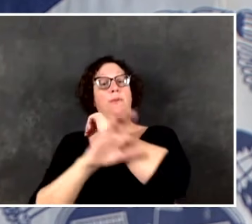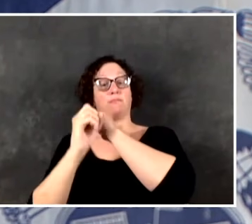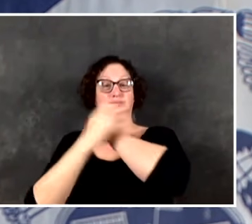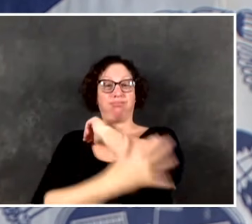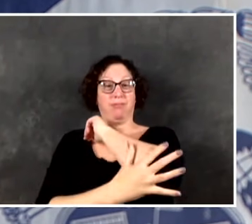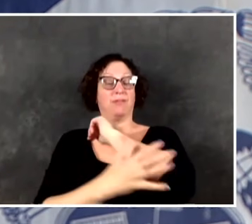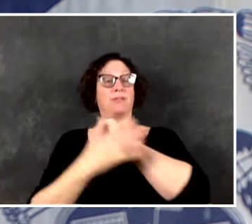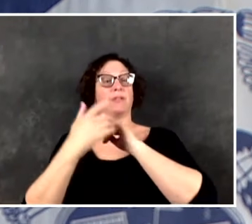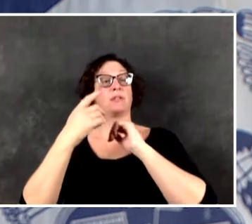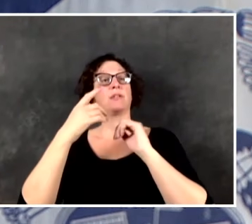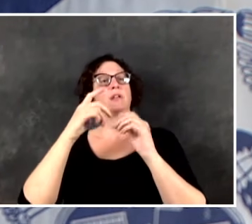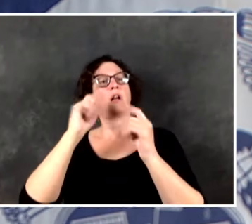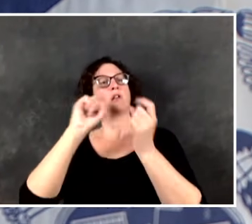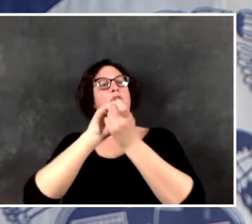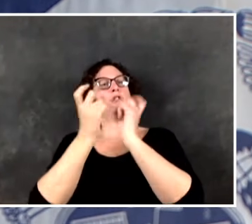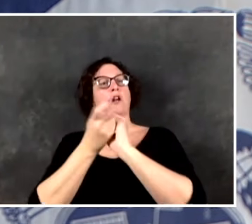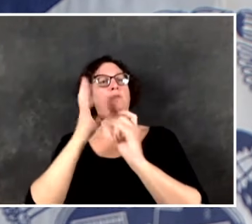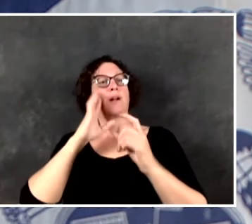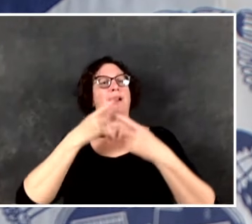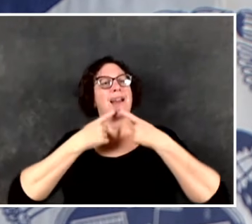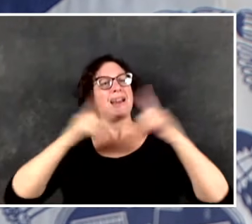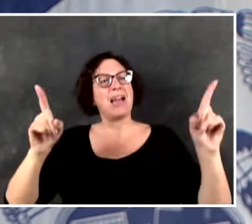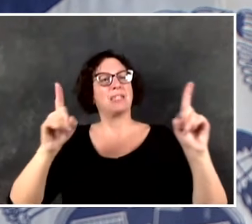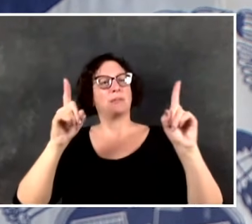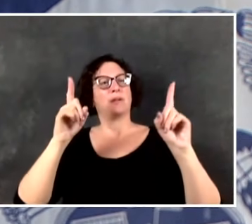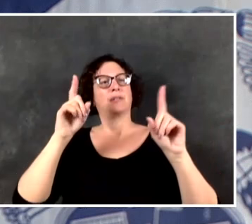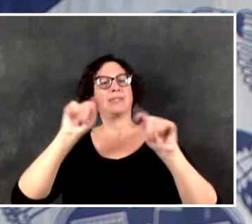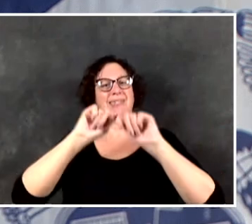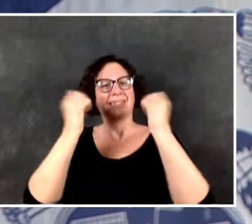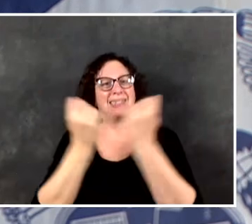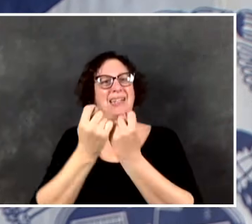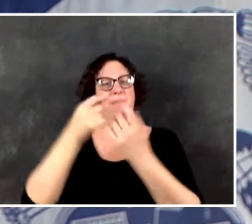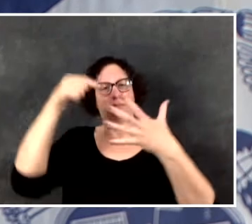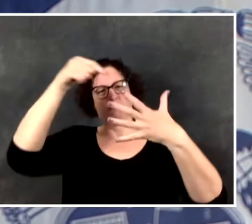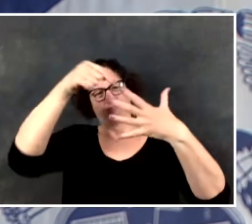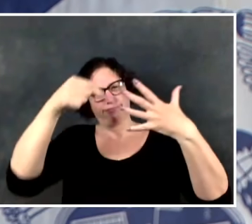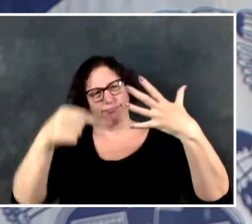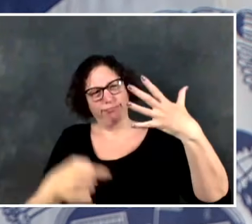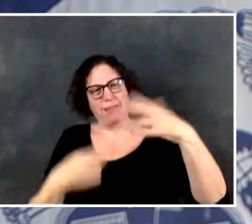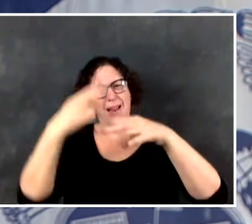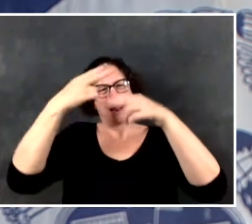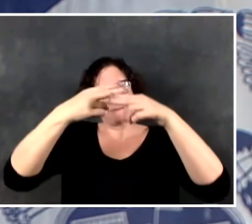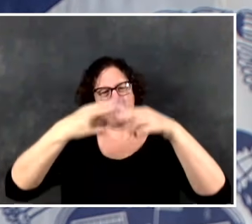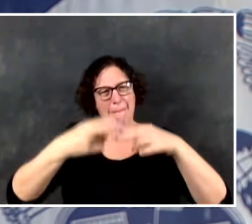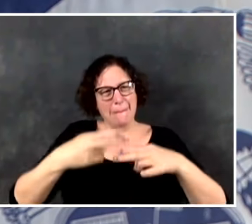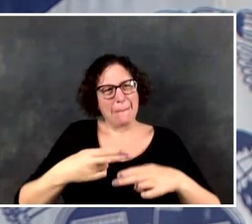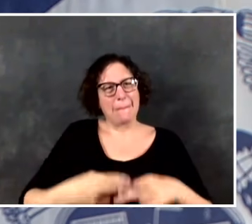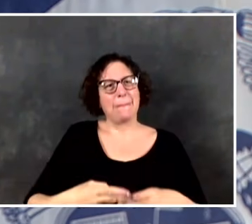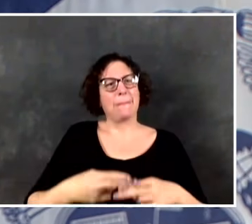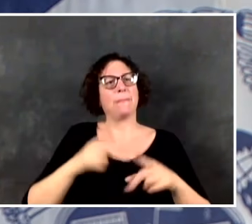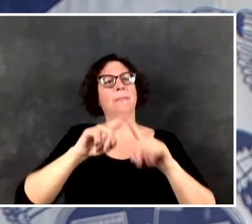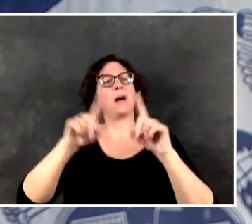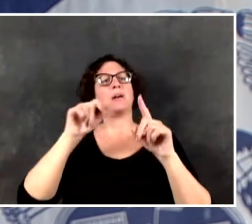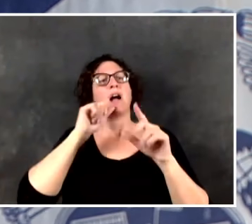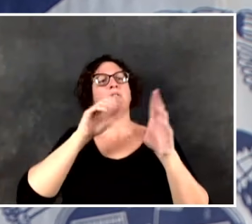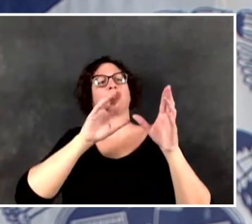ADMINR INTE R MSOF CHARTER REVISION. WE'RE GOINGO T ANNOUNCE A WHOLE TEAM FOR THAT. CAHARTER REVISION